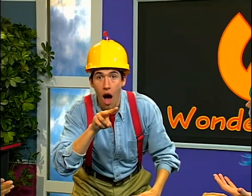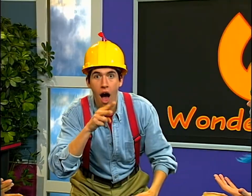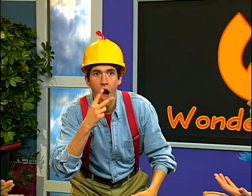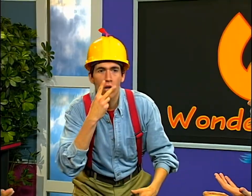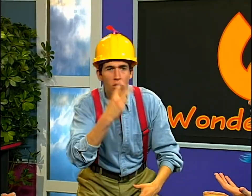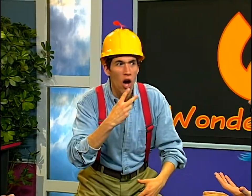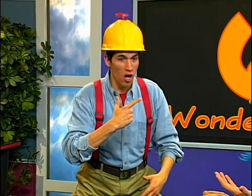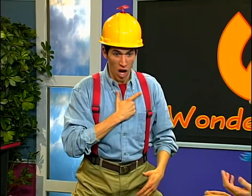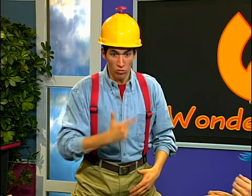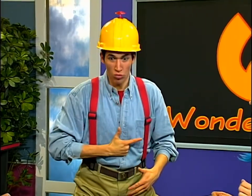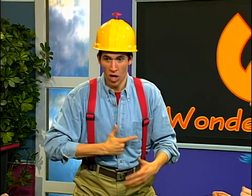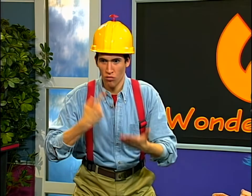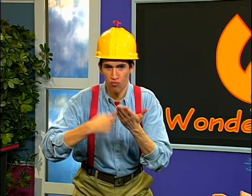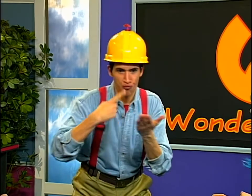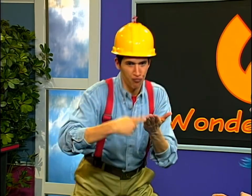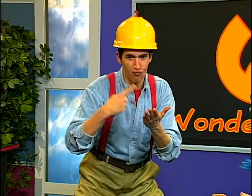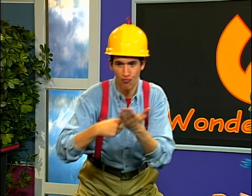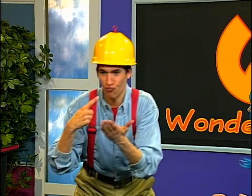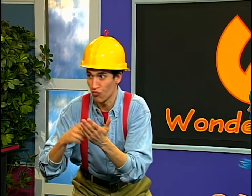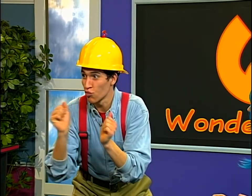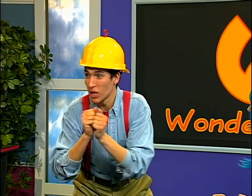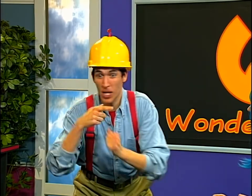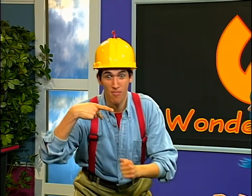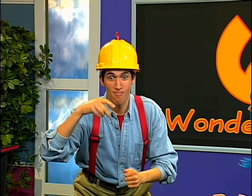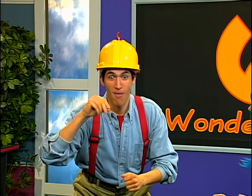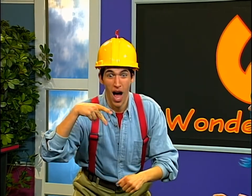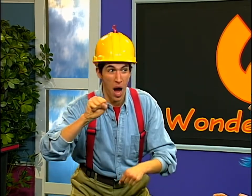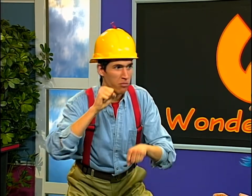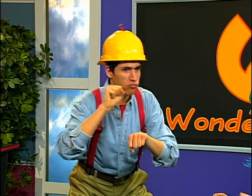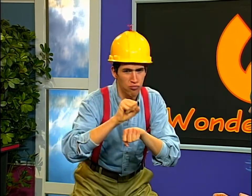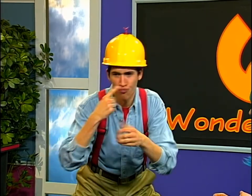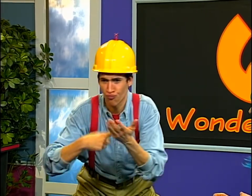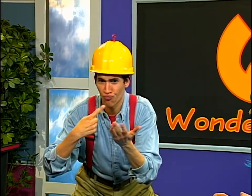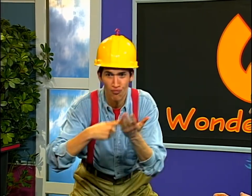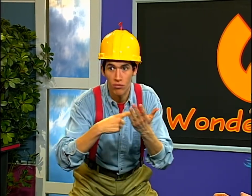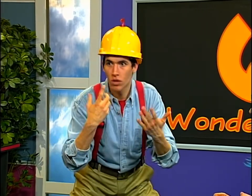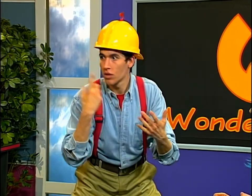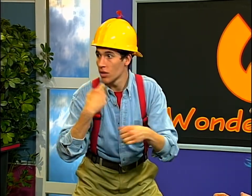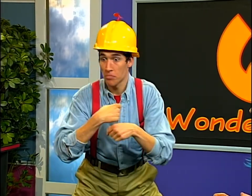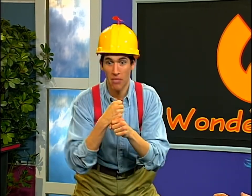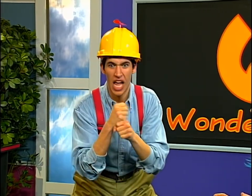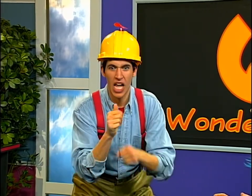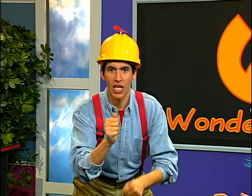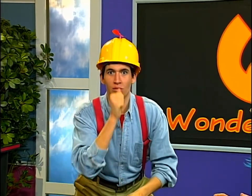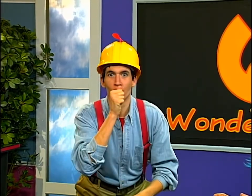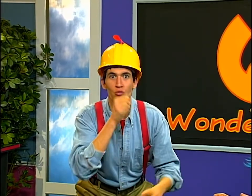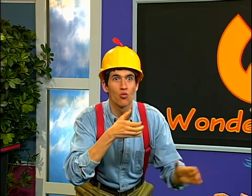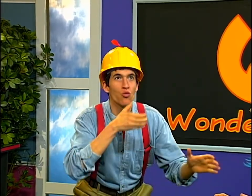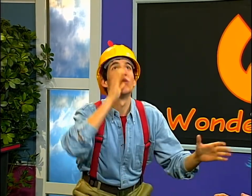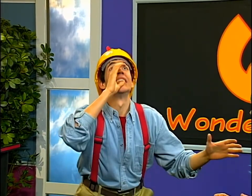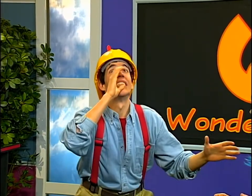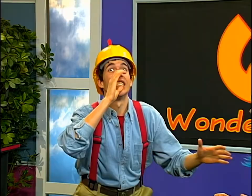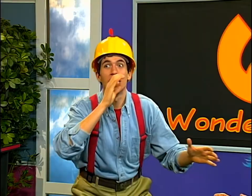I KNOW I'M WET. THAT'S WHY I'M HERE. WHAT'S WRONG? WHAT HAPPENED TO YOU? OH, IT'S MY SINK.